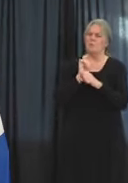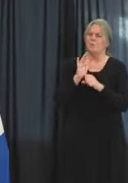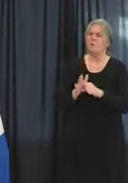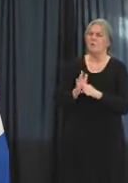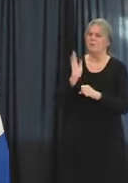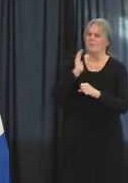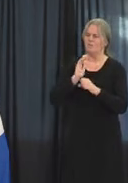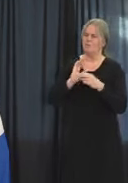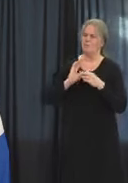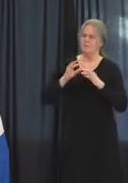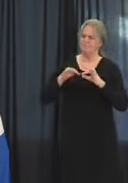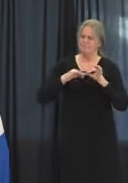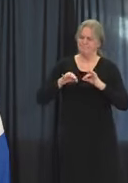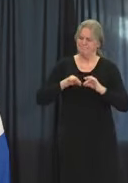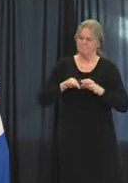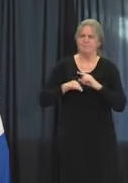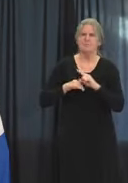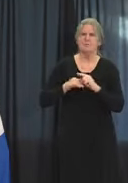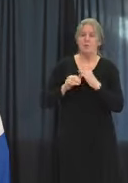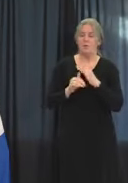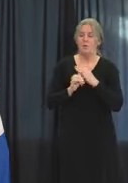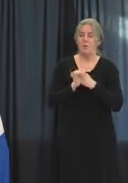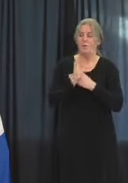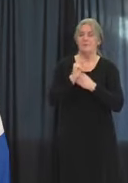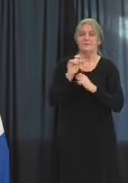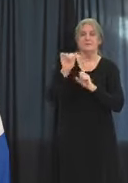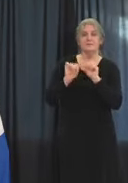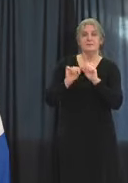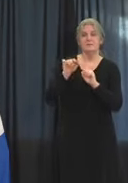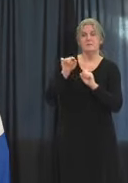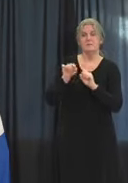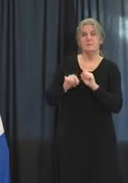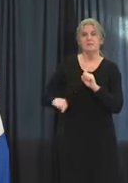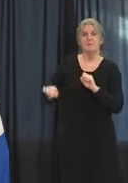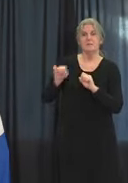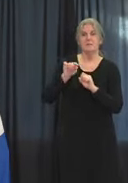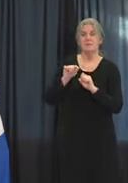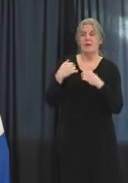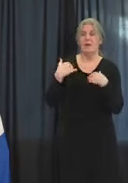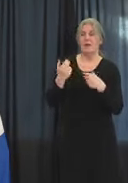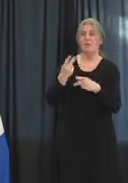back to what I explained before. Risk assessments are applied.